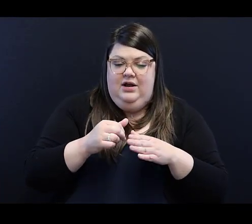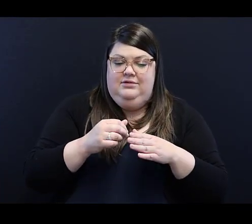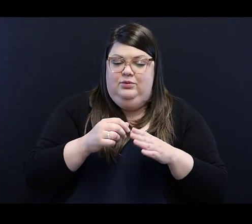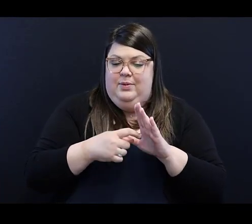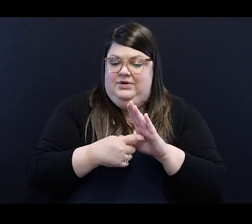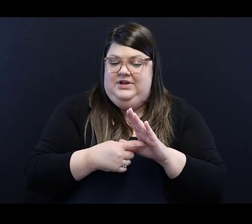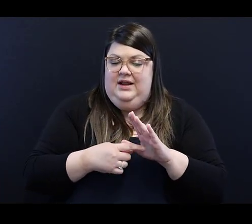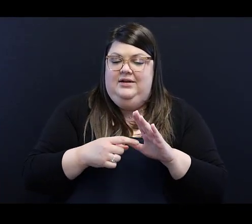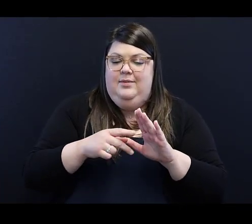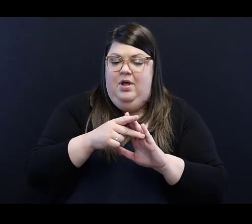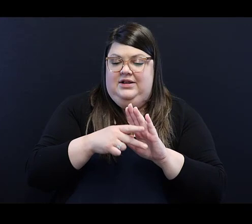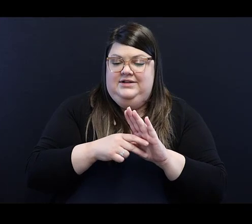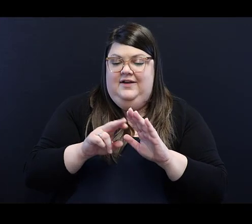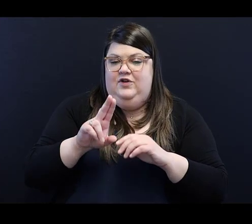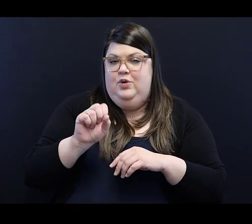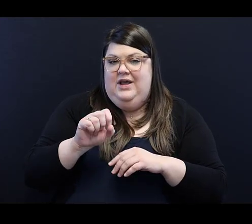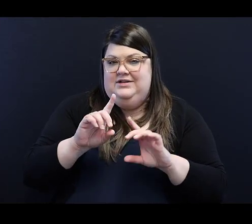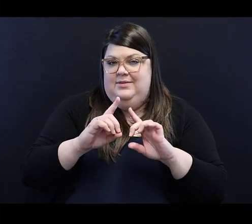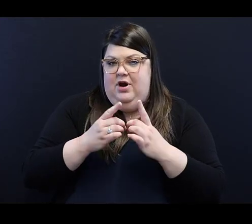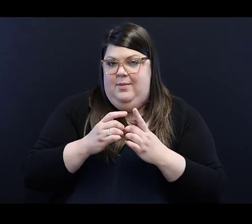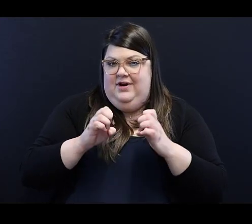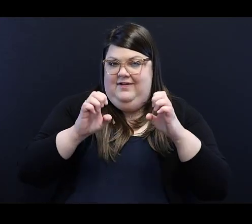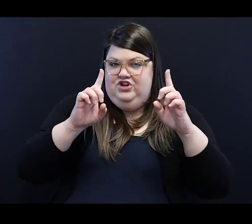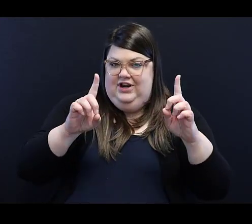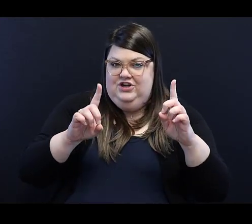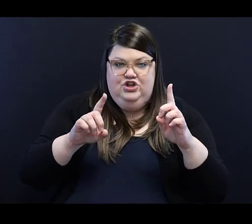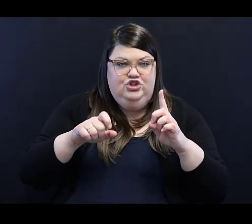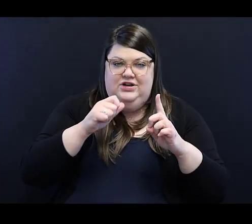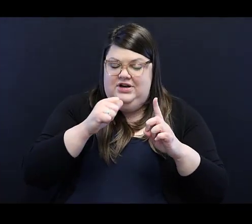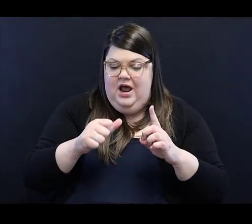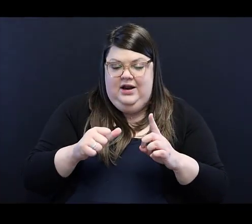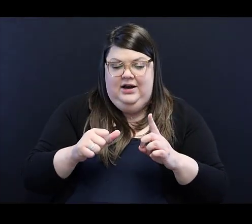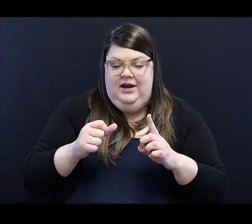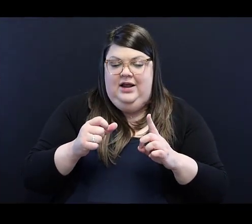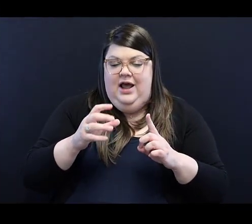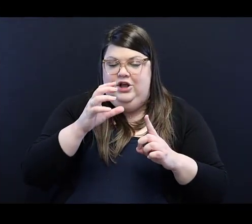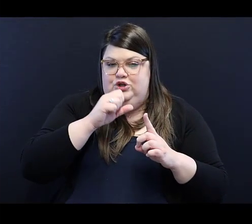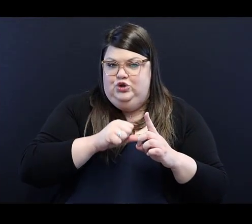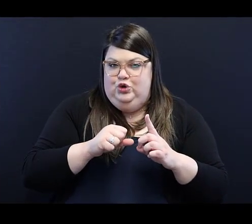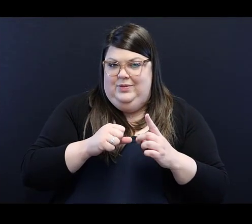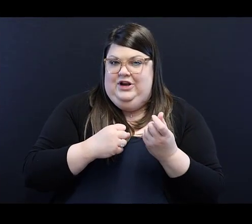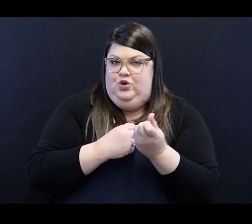U.S. Department of Education, and you should not assume endorsement by the Federal Government; and